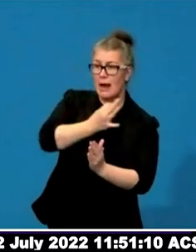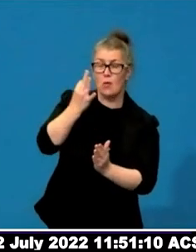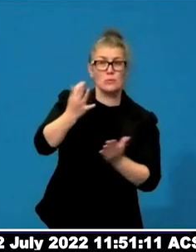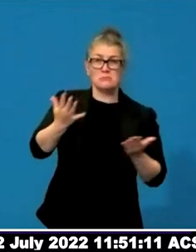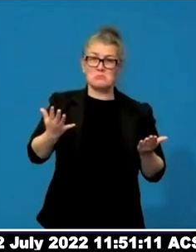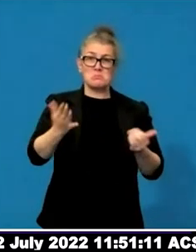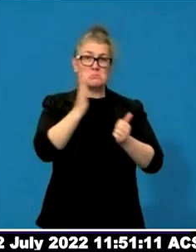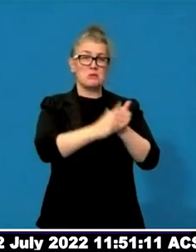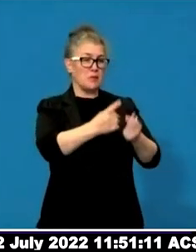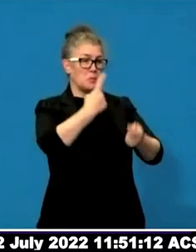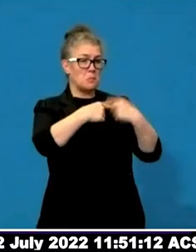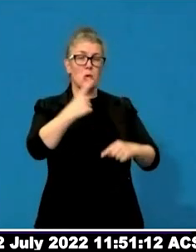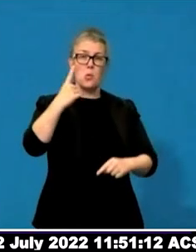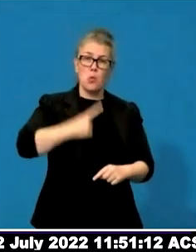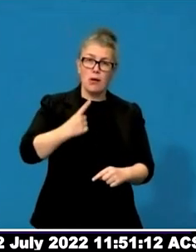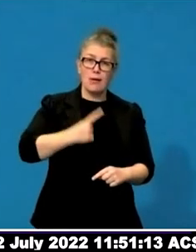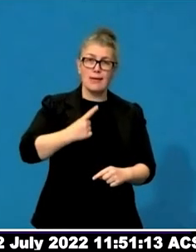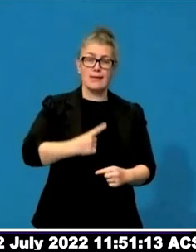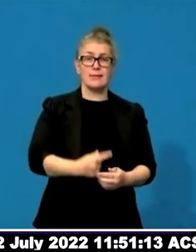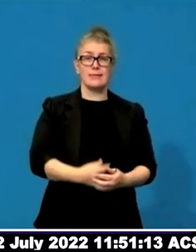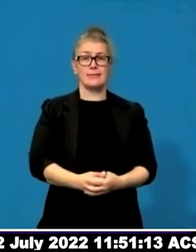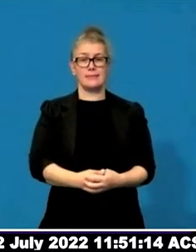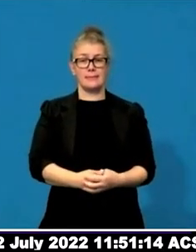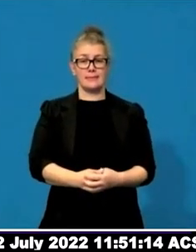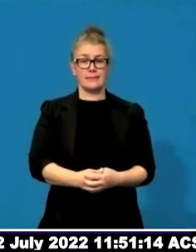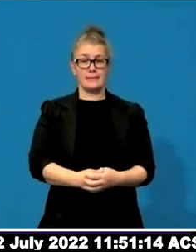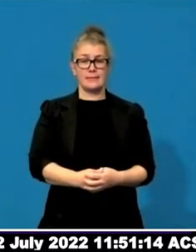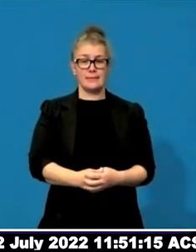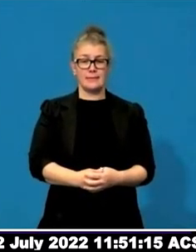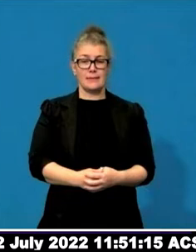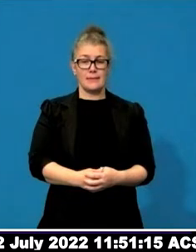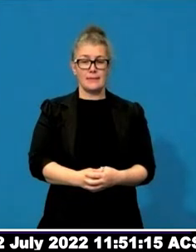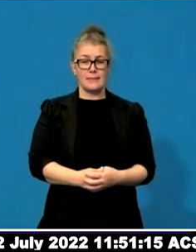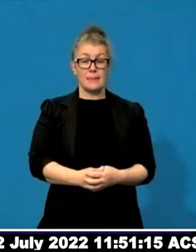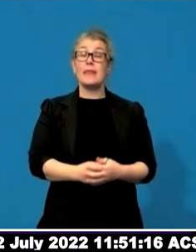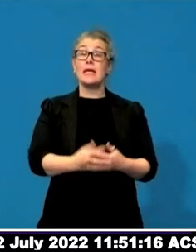And some of the matters that have gone to appeal,